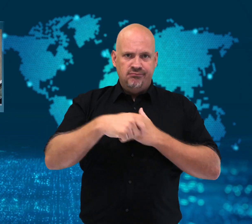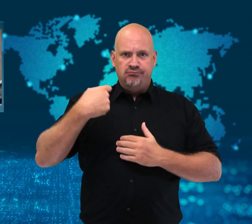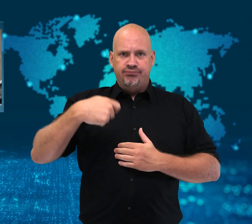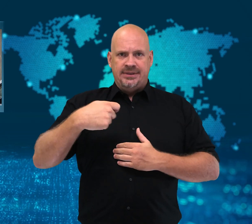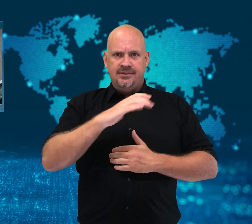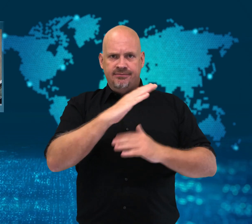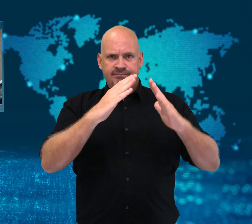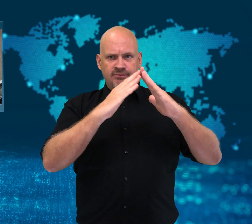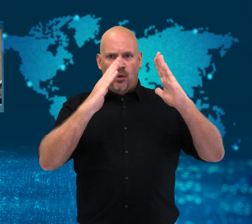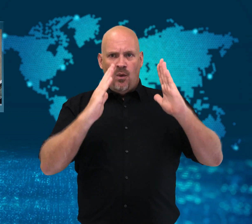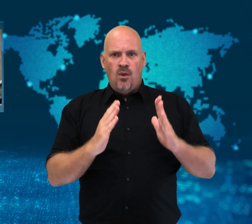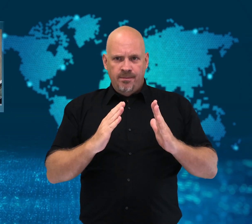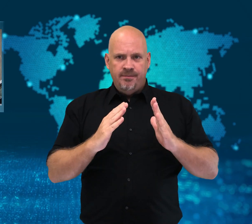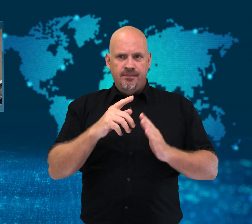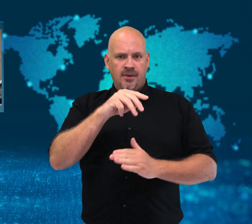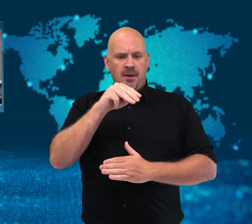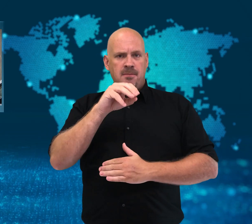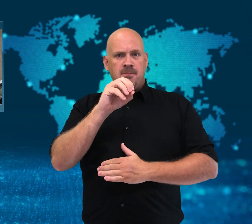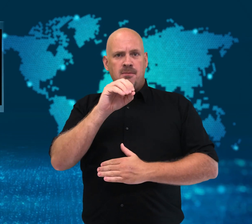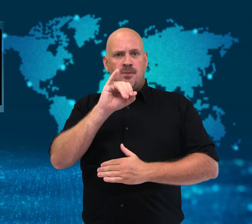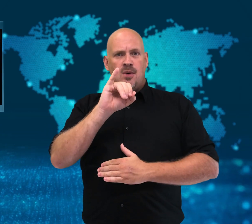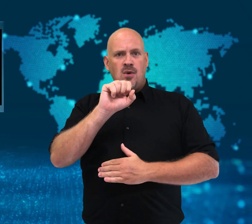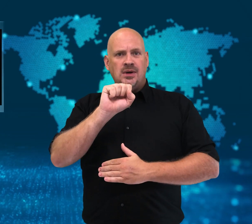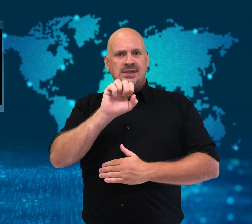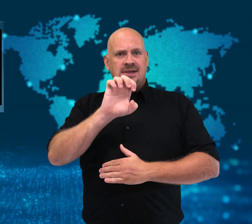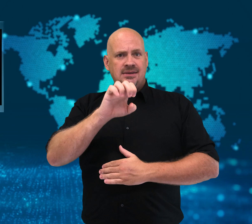killed President Moise.